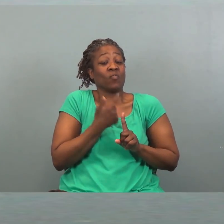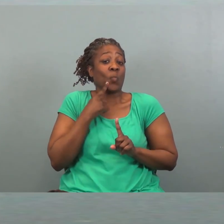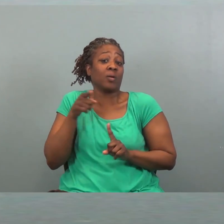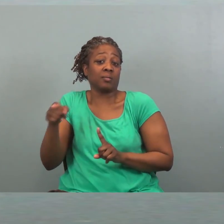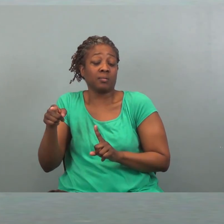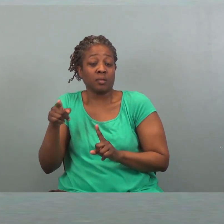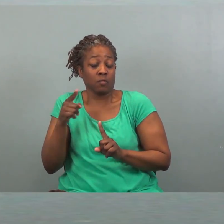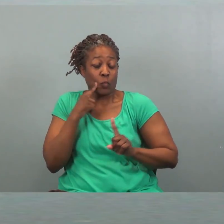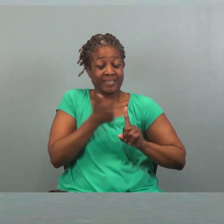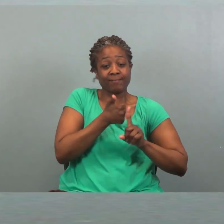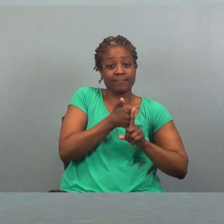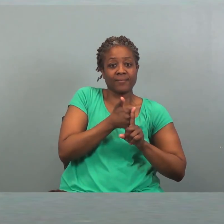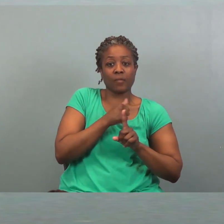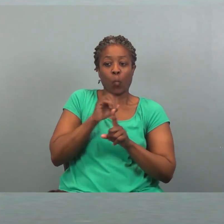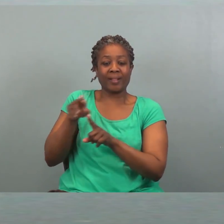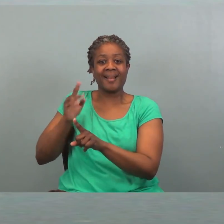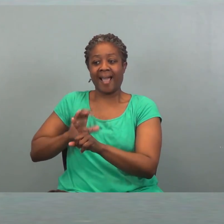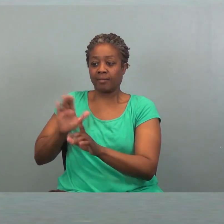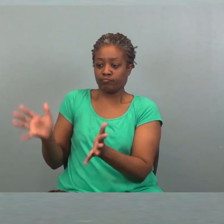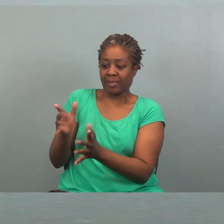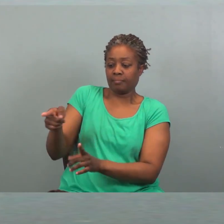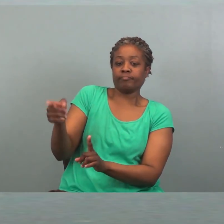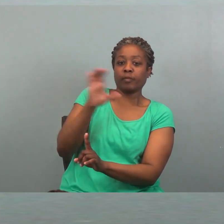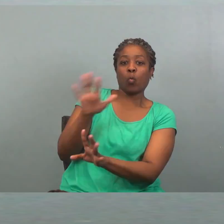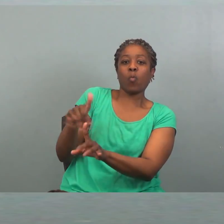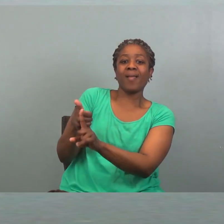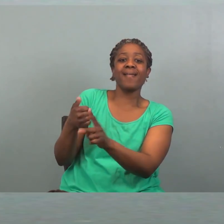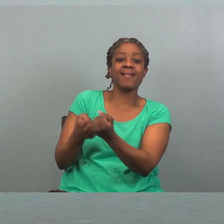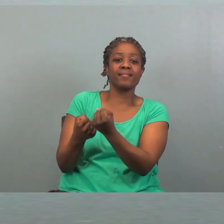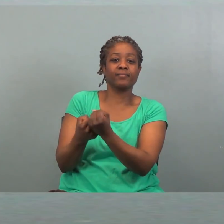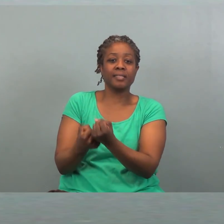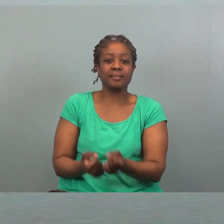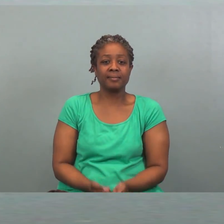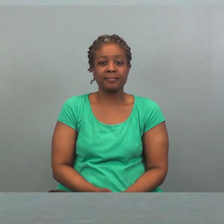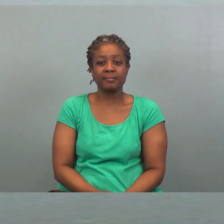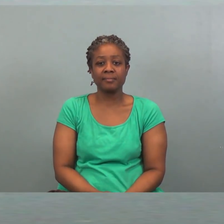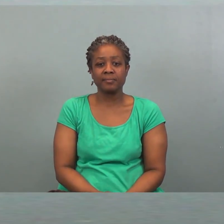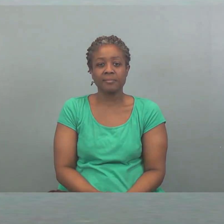for yourself, or urge the client to look for one for themselves.